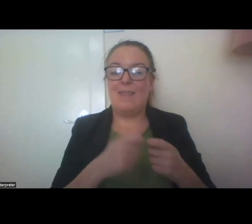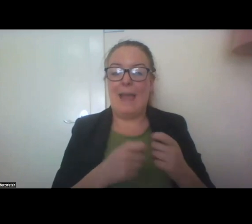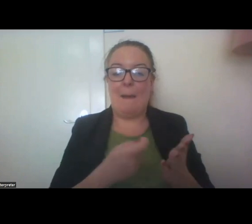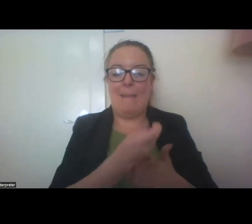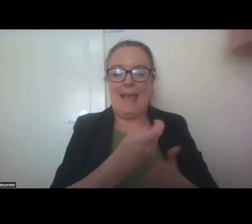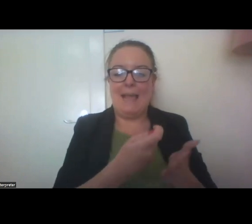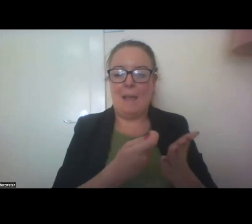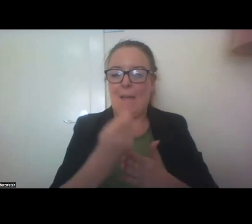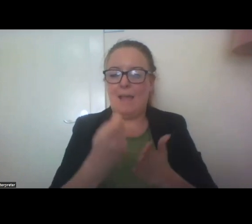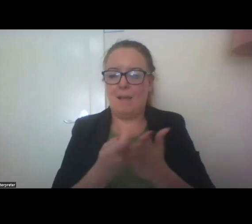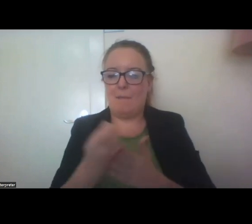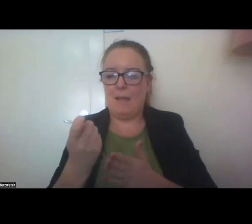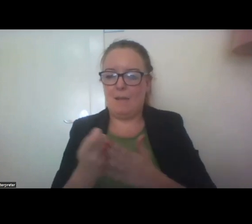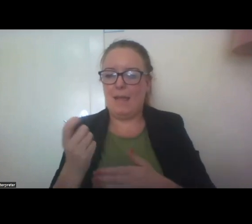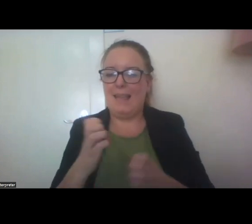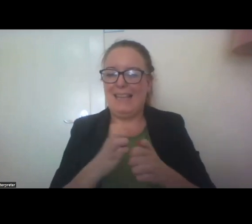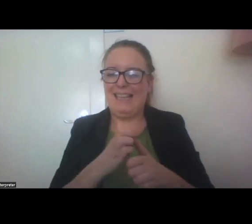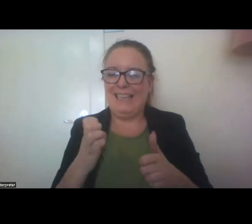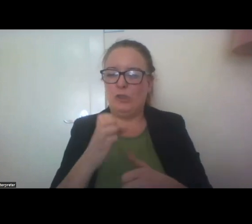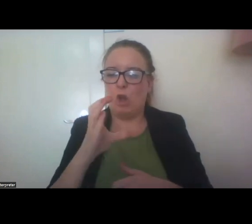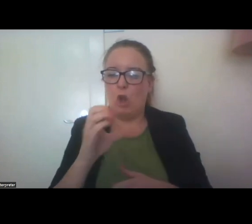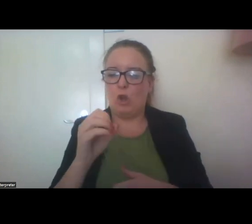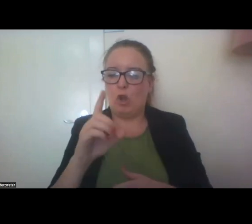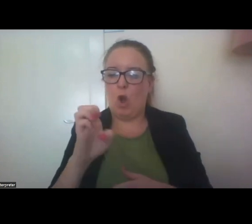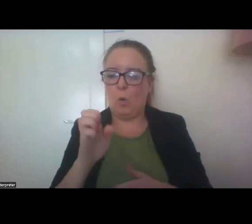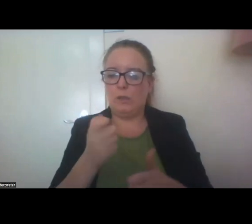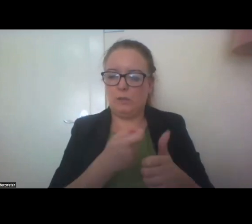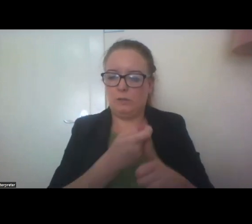and again, that cost can differ depending on the number of codes that are required.